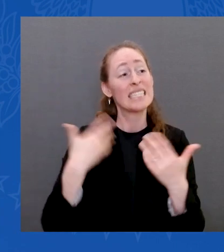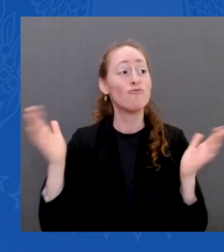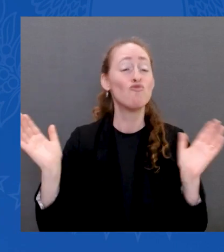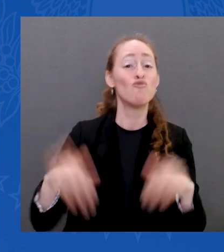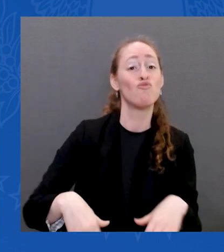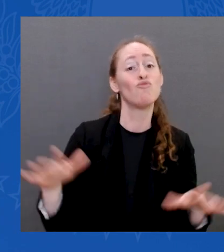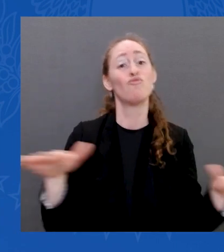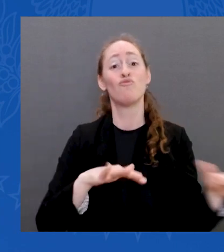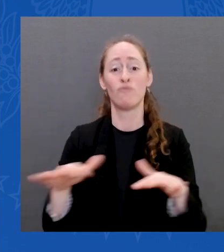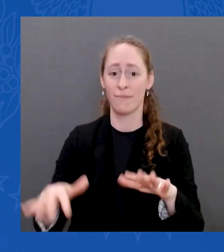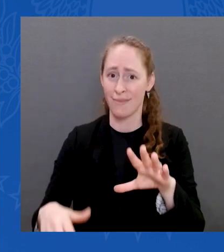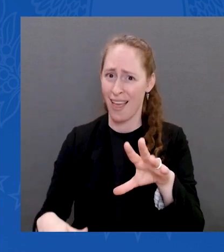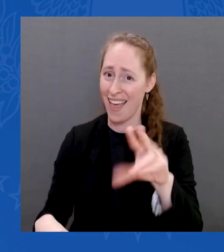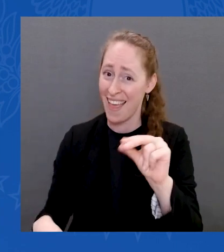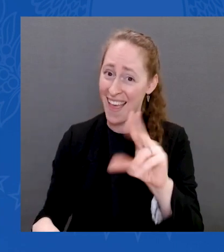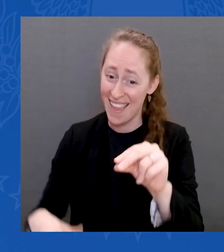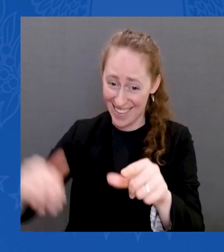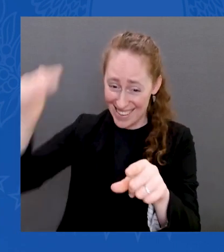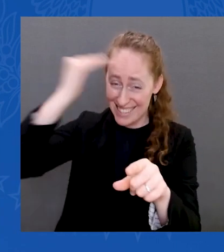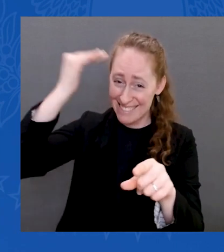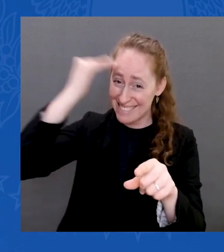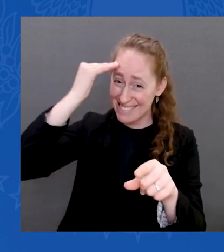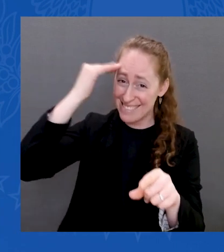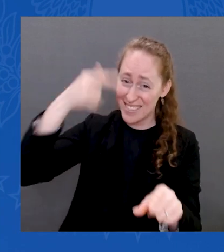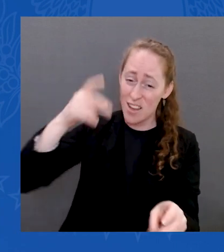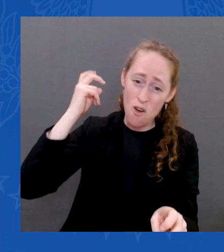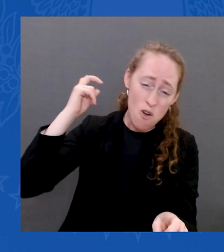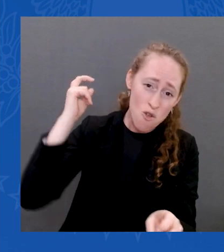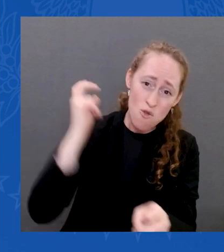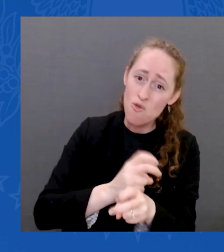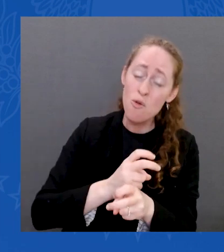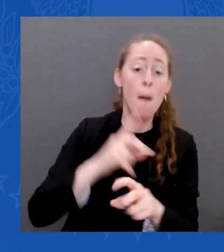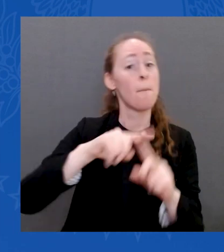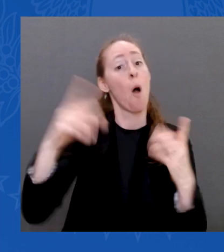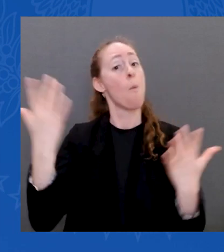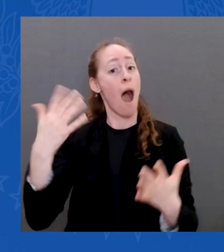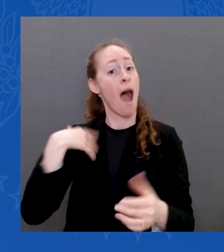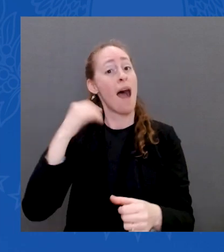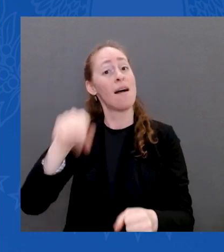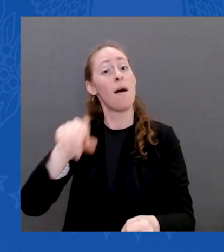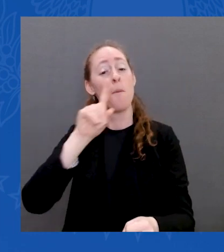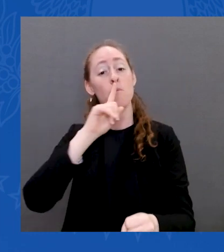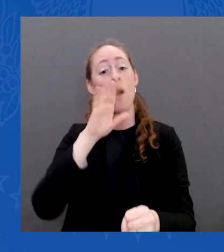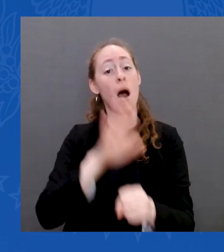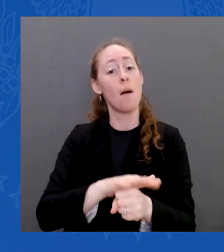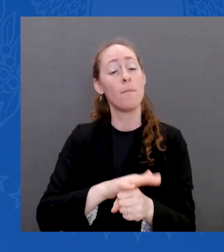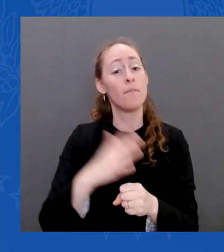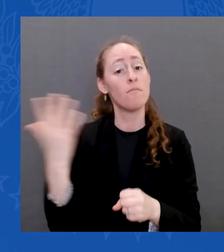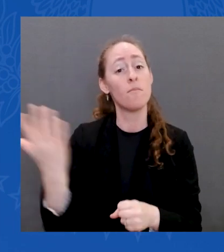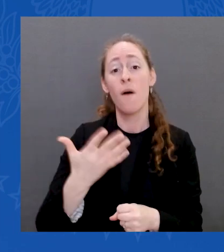But I can promise that it will fill your life with meaning and purpose and joy.